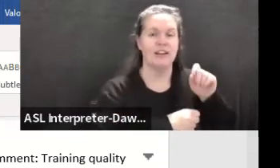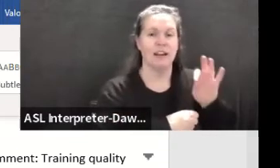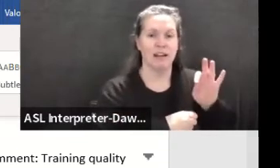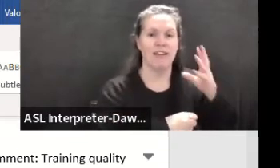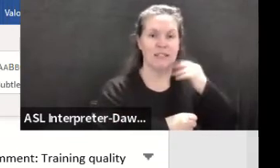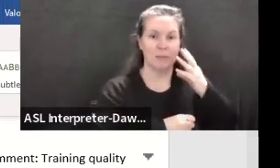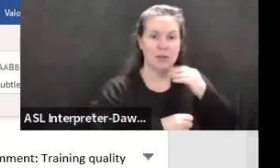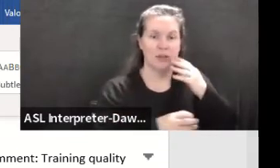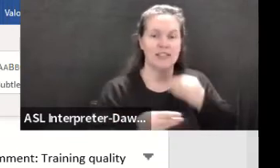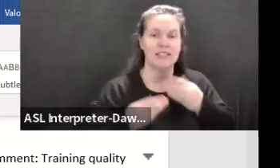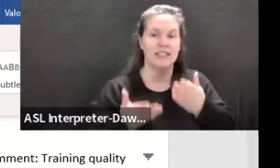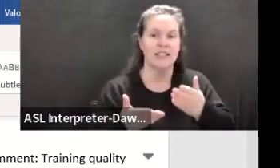of experience delivering training in health equity,